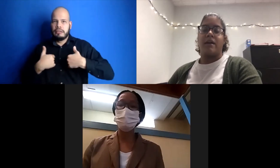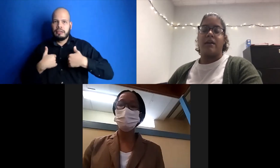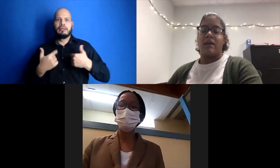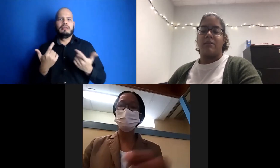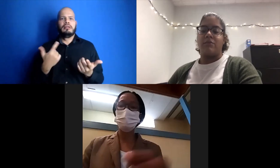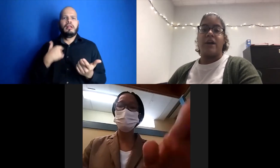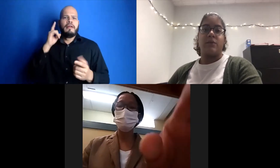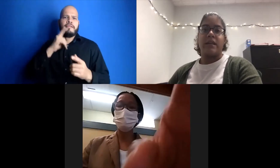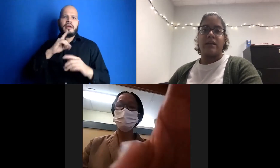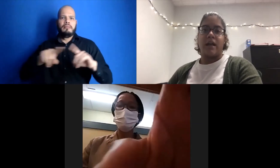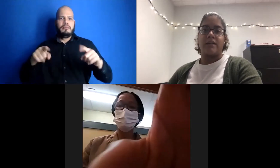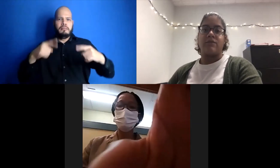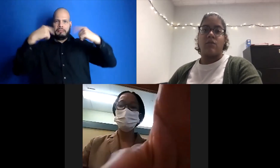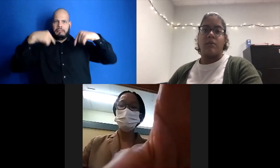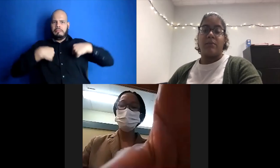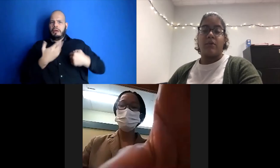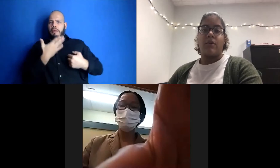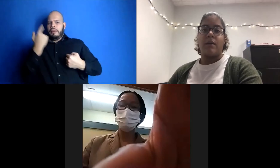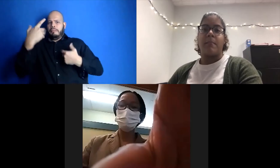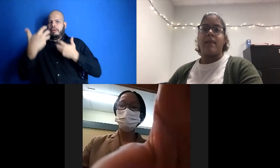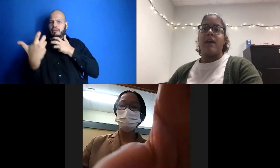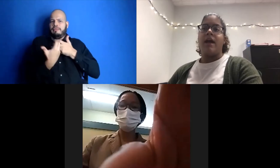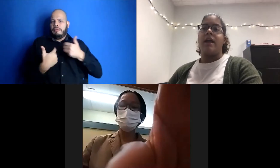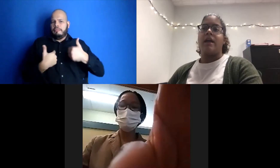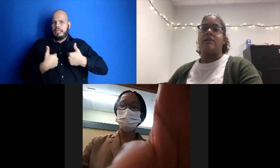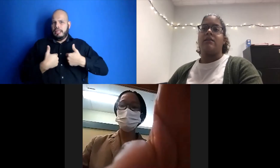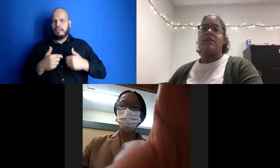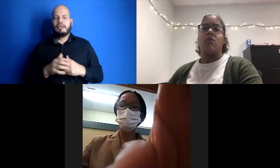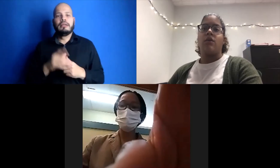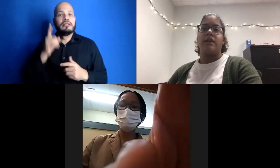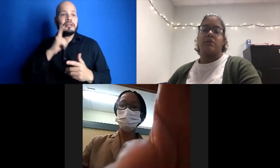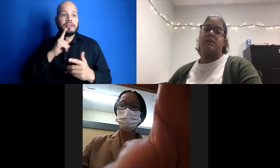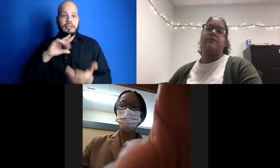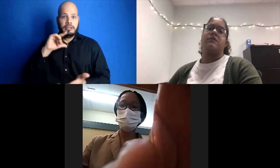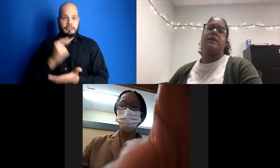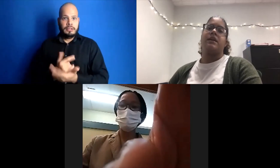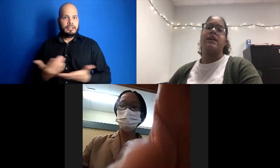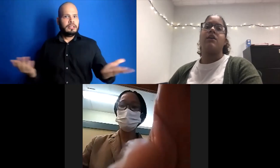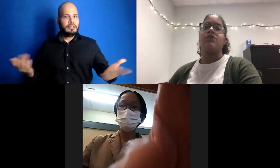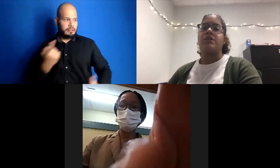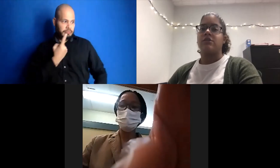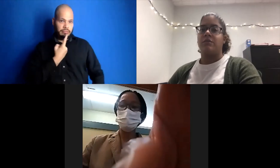um graduating class for my program and the coordinator believed in me he understood me